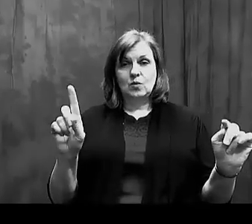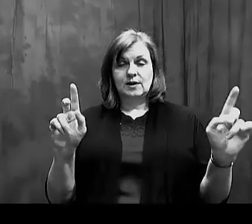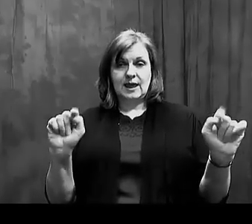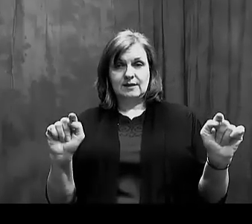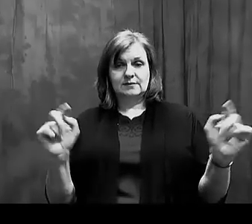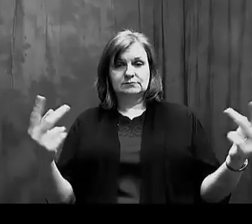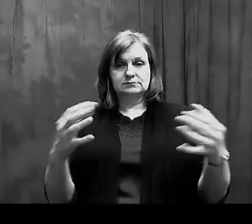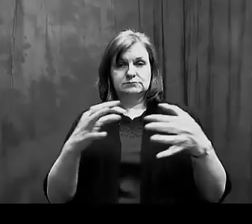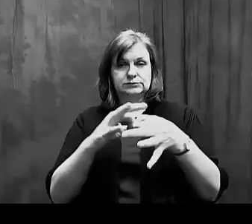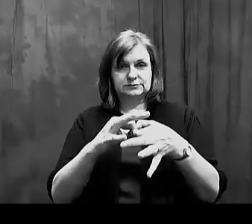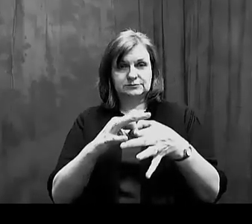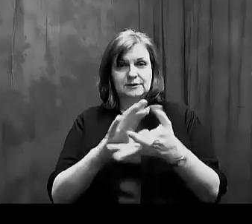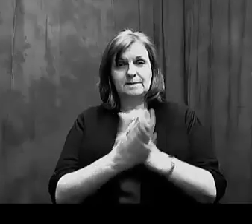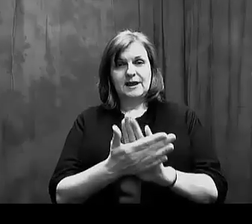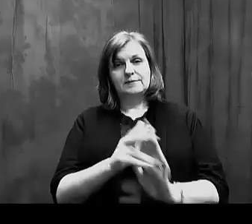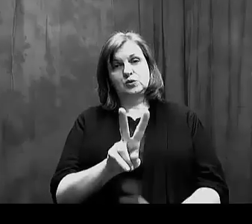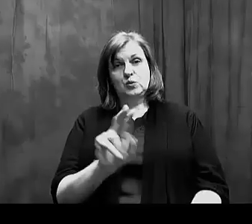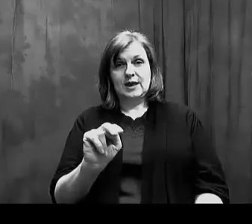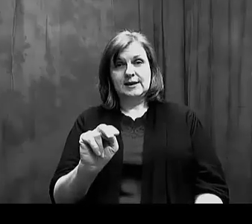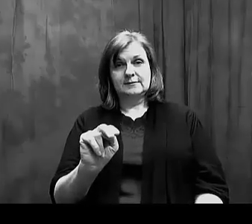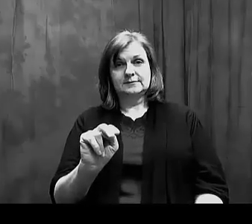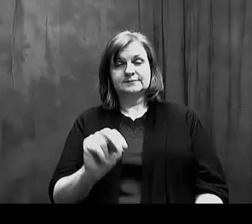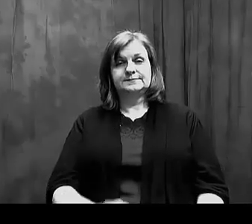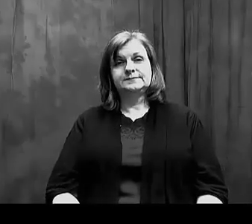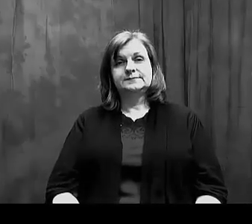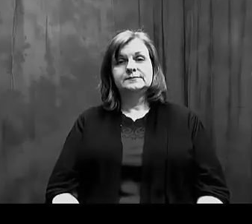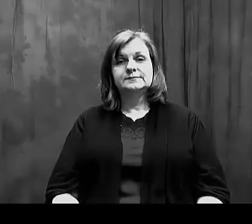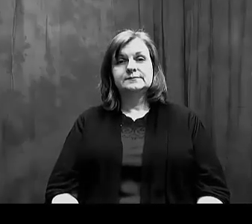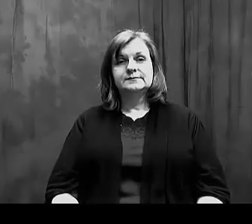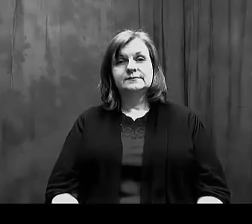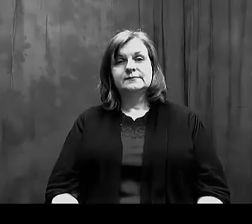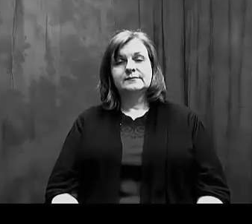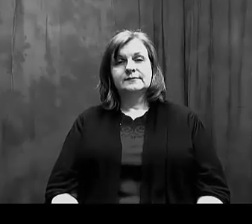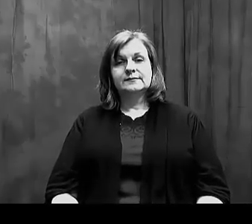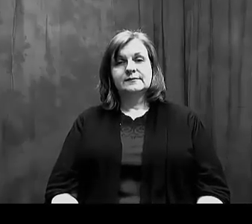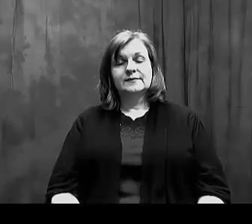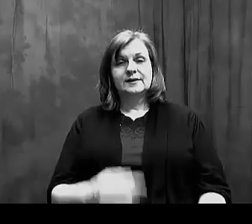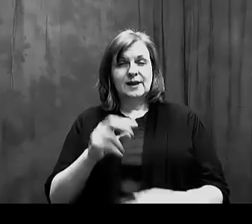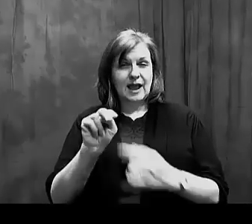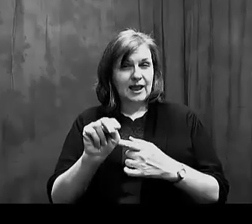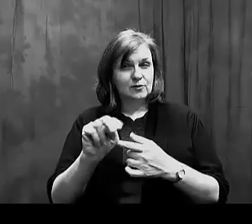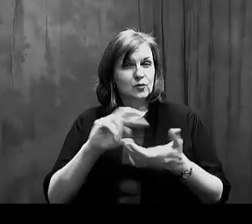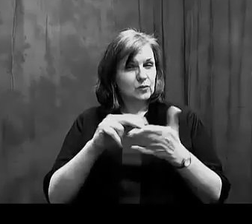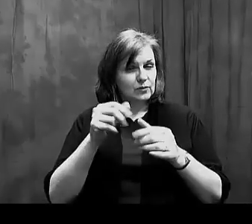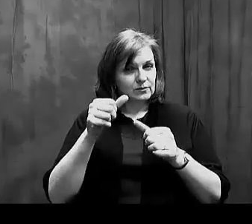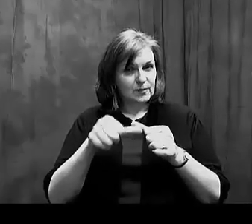this is not to be offensive to the males in any way -- it is just that the sperm is contributing genetic